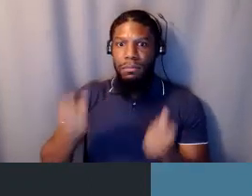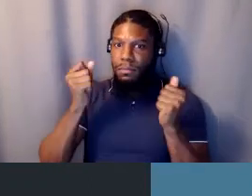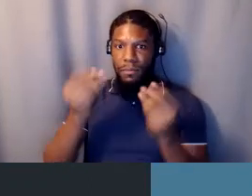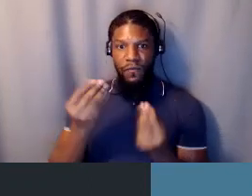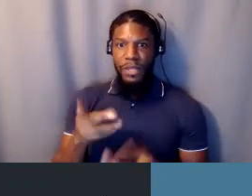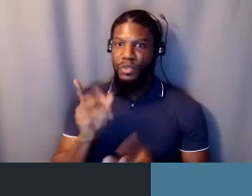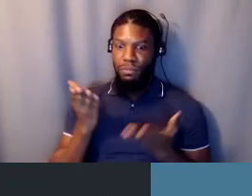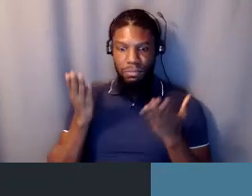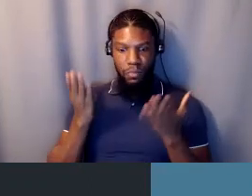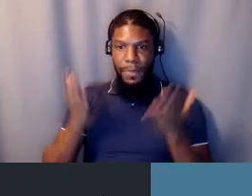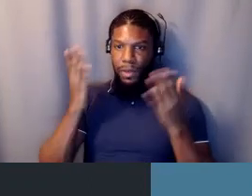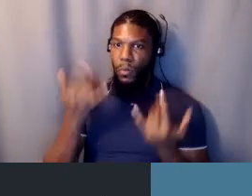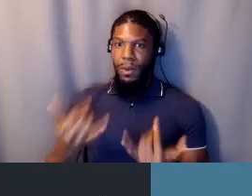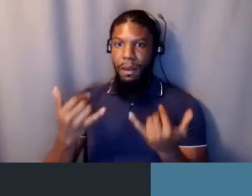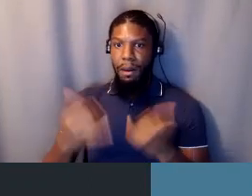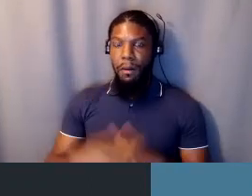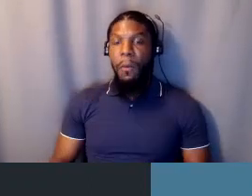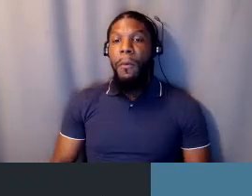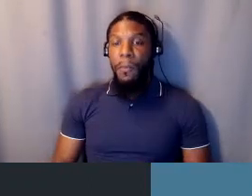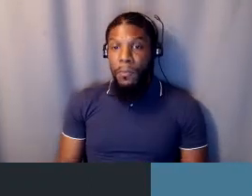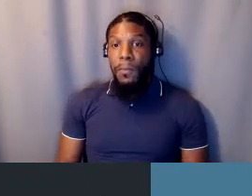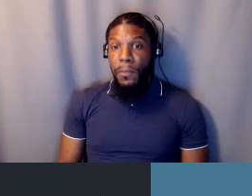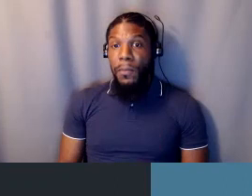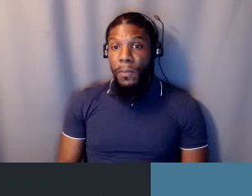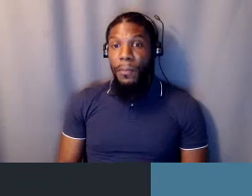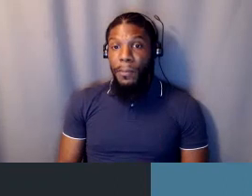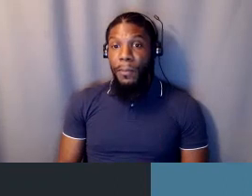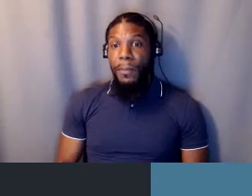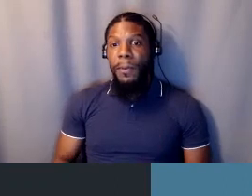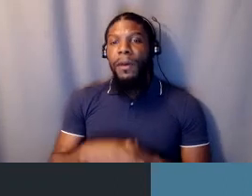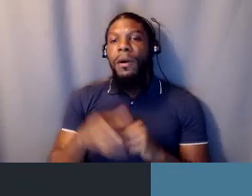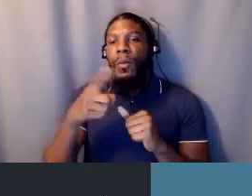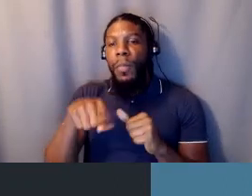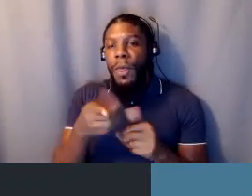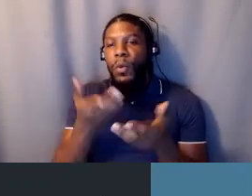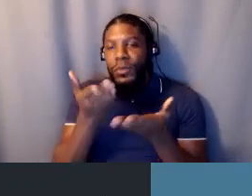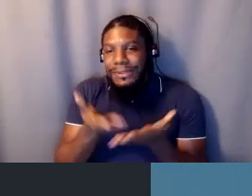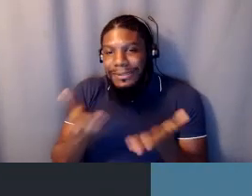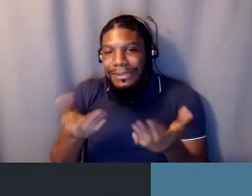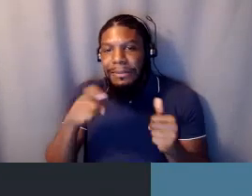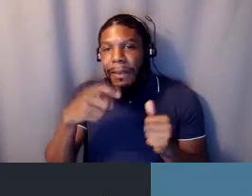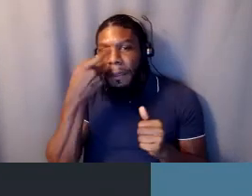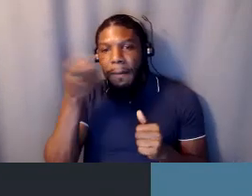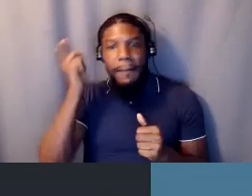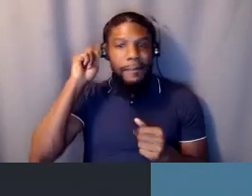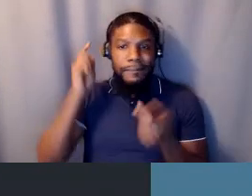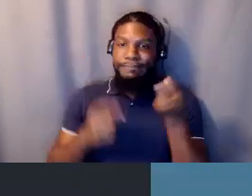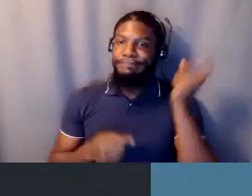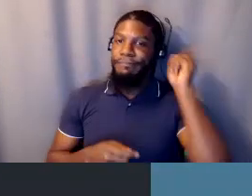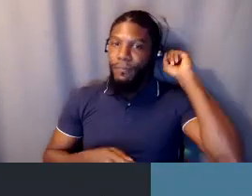So keeping some of those things in mind, others may come in and want a full brainstorming session